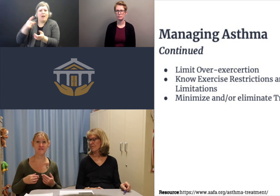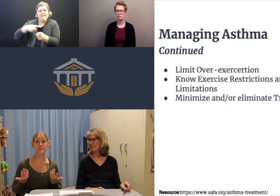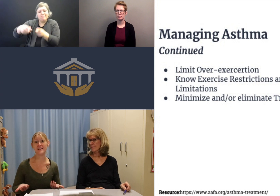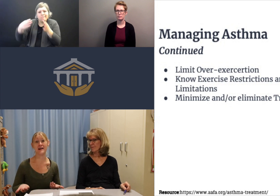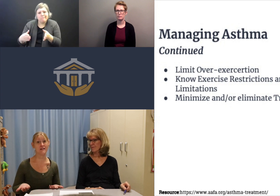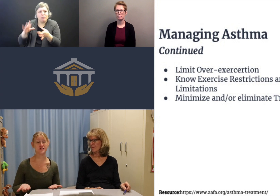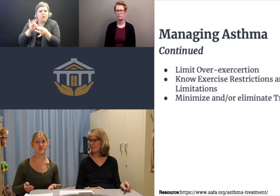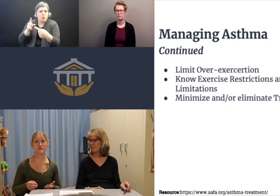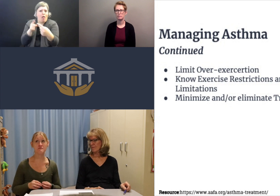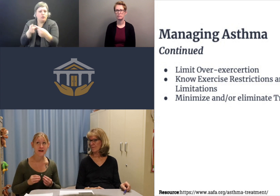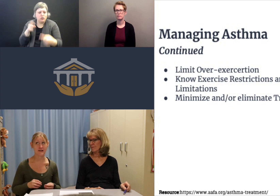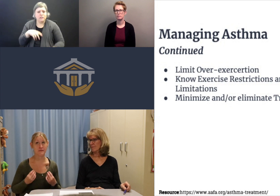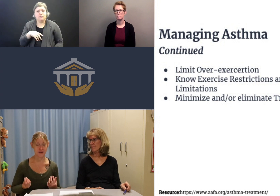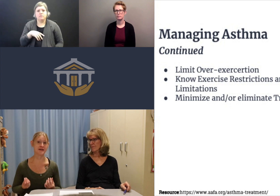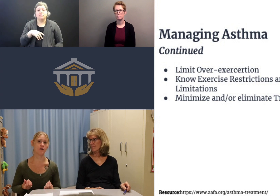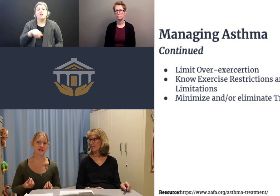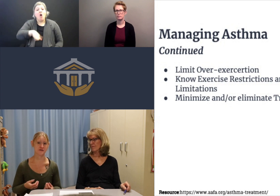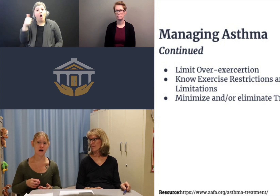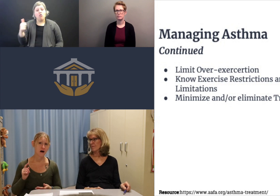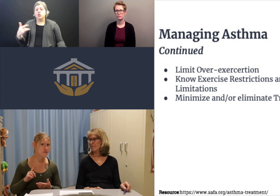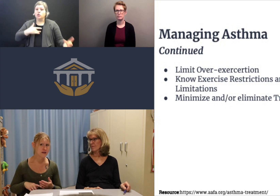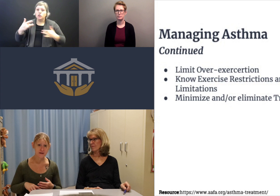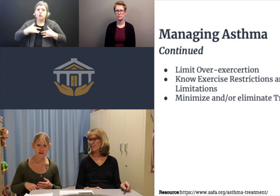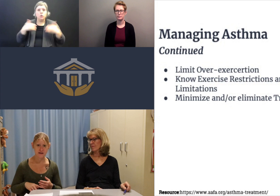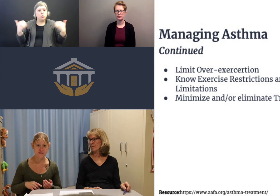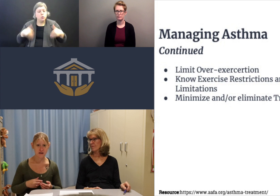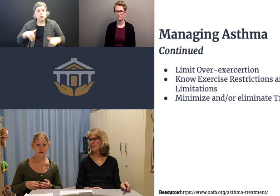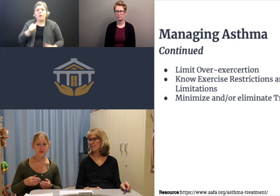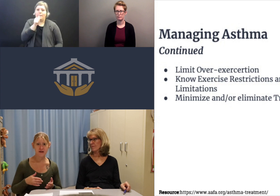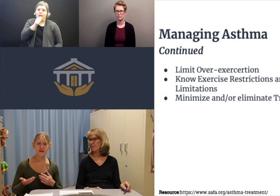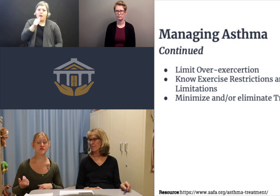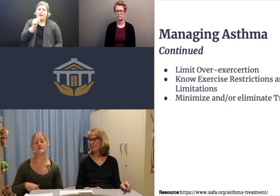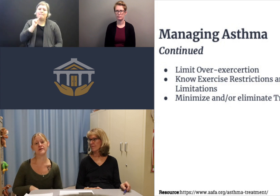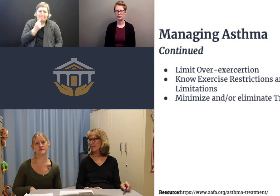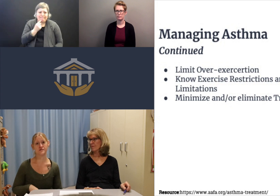Like peanut allergies are very big nowadays. Avoid peanuts. So minimize or eliminate those